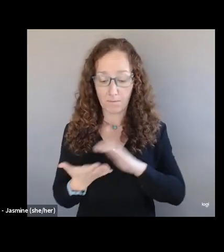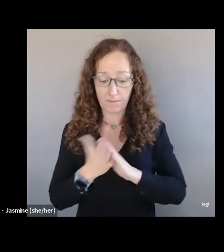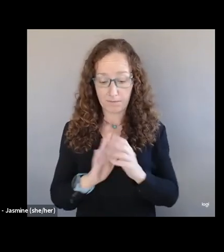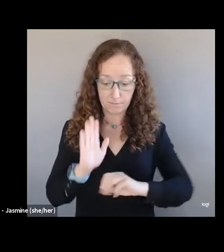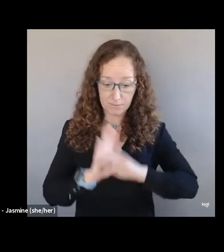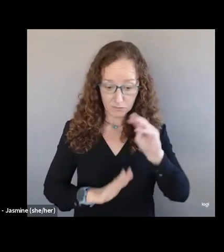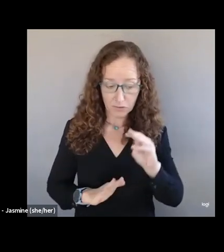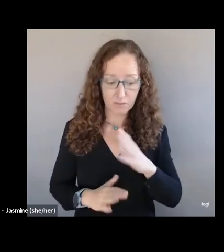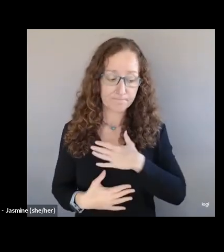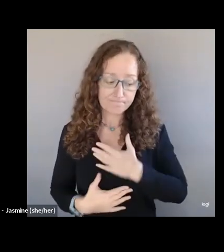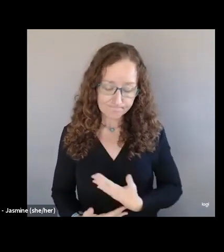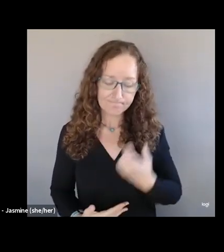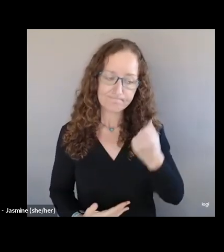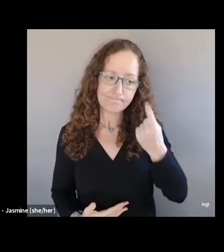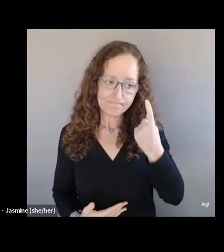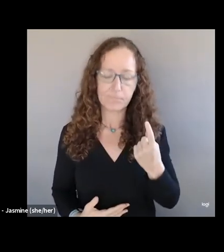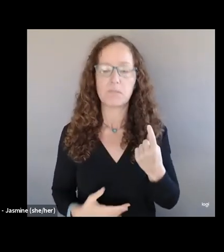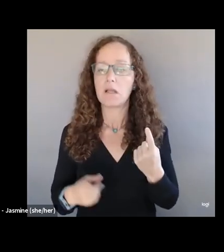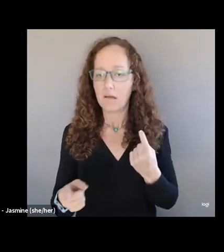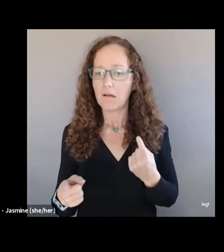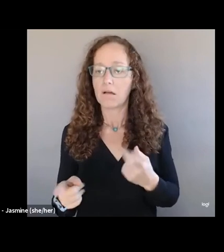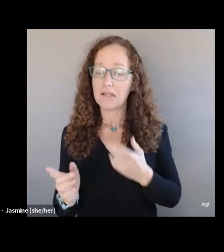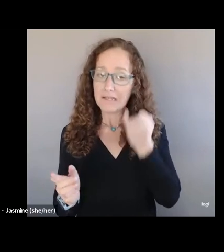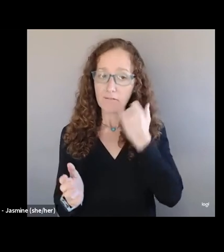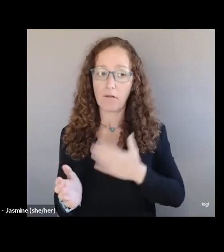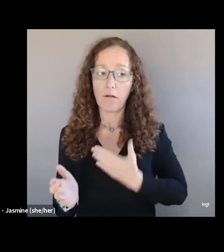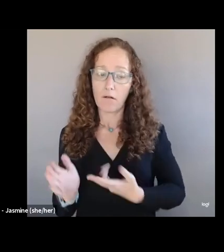lives and histories have been squandered. We pick up the